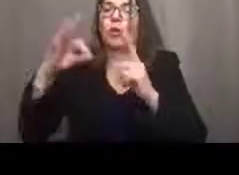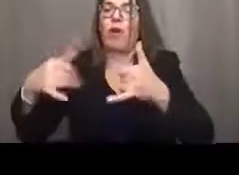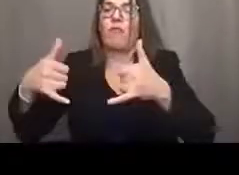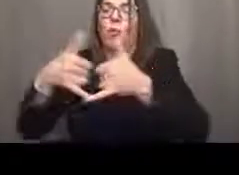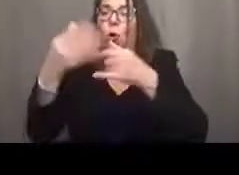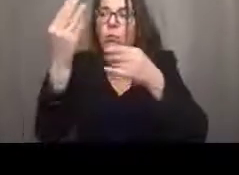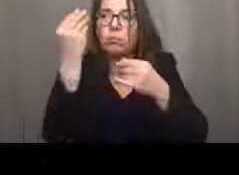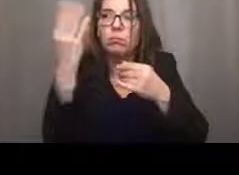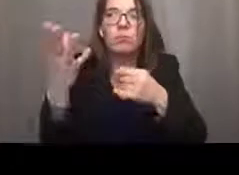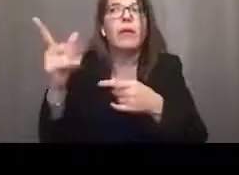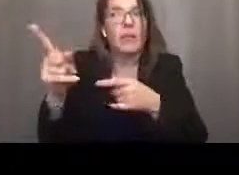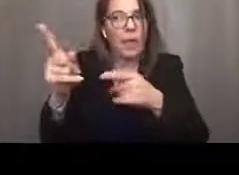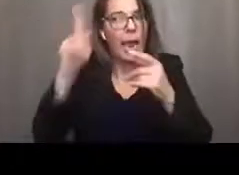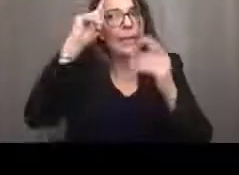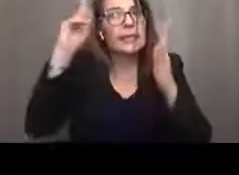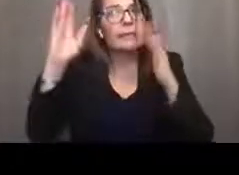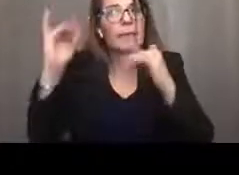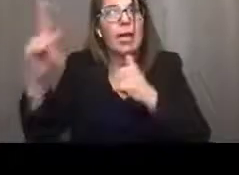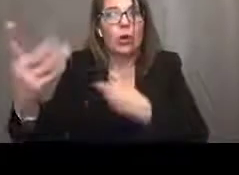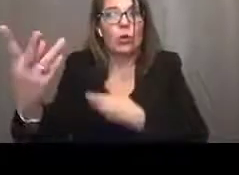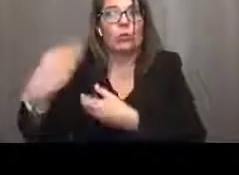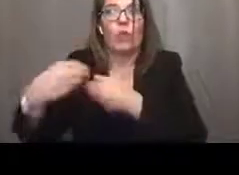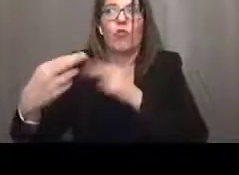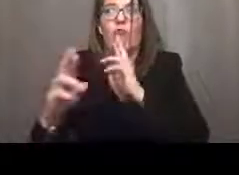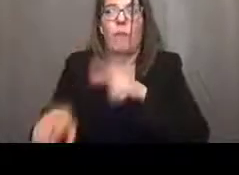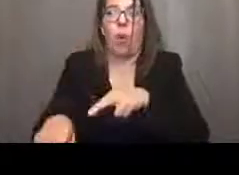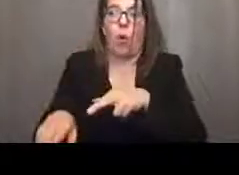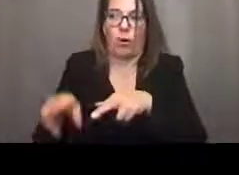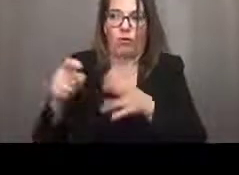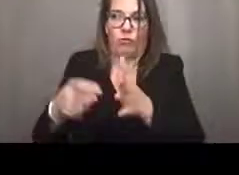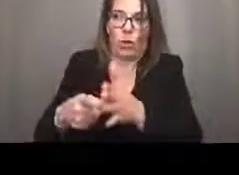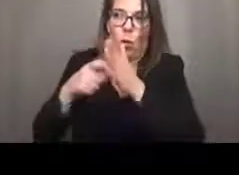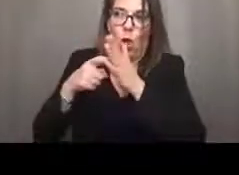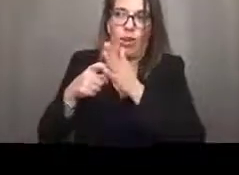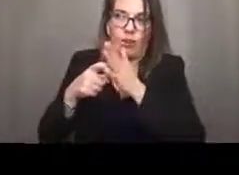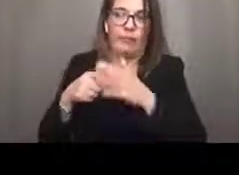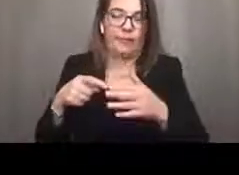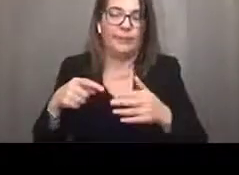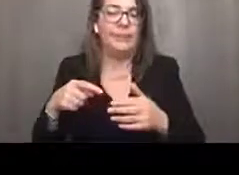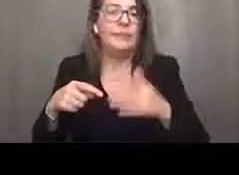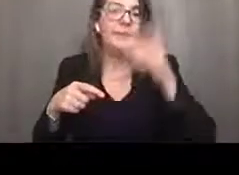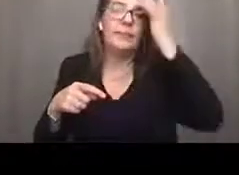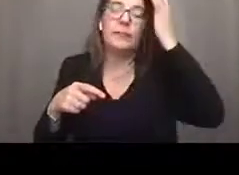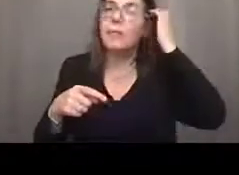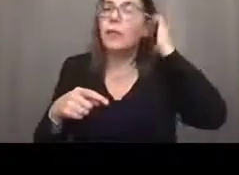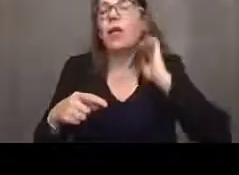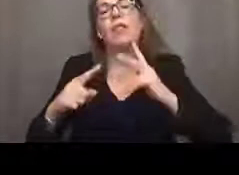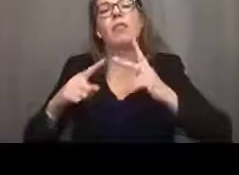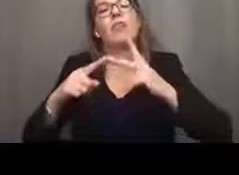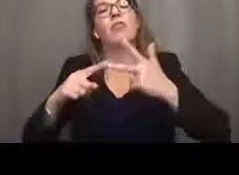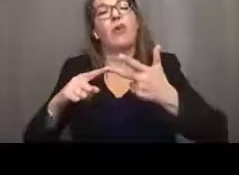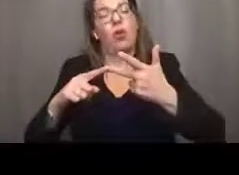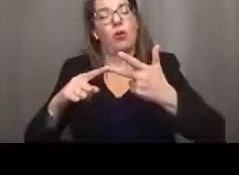that there is an expectation that we would be requiring reporting here. And then the third is, that in D.1 participants,